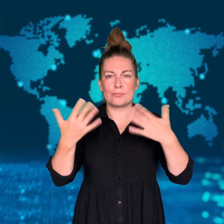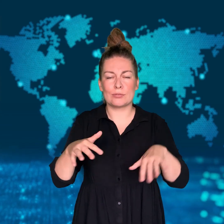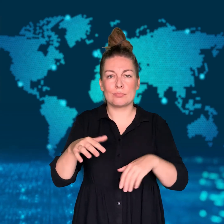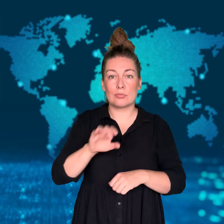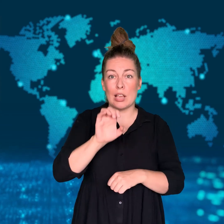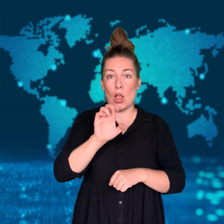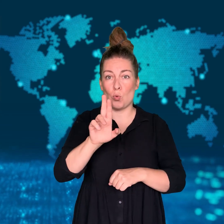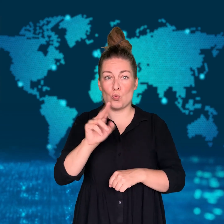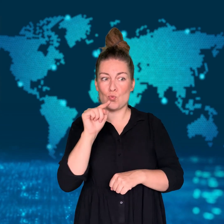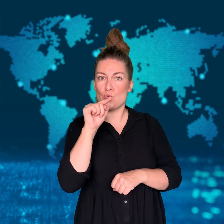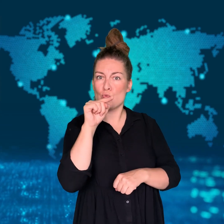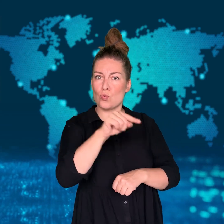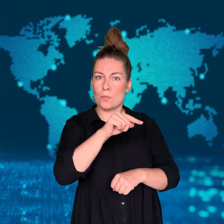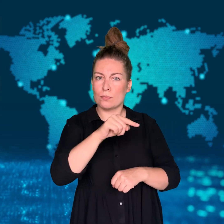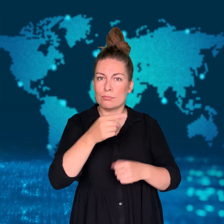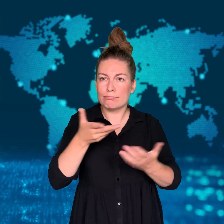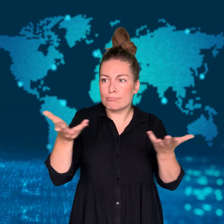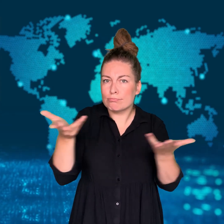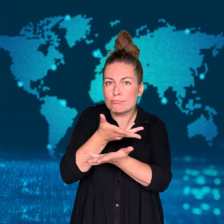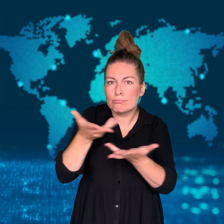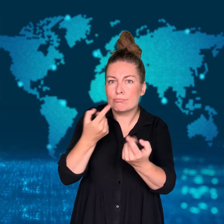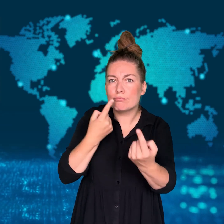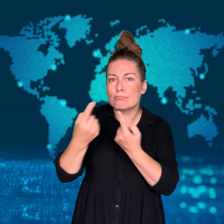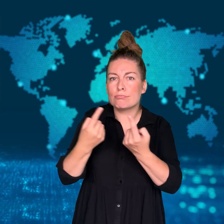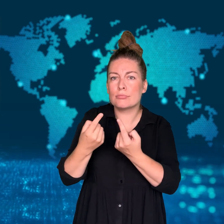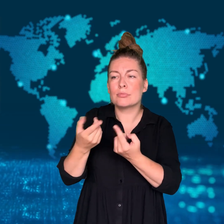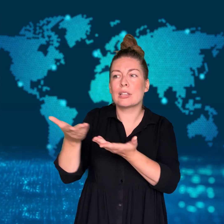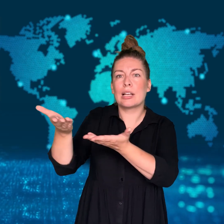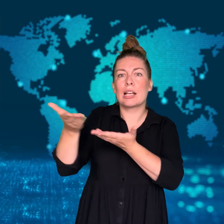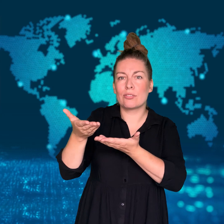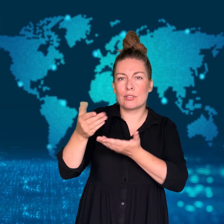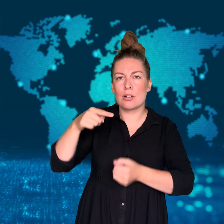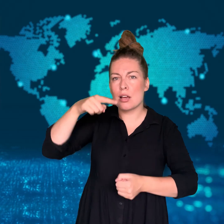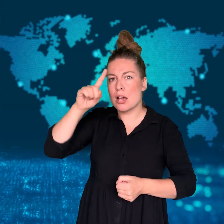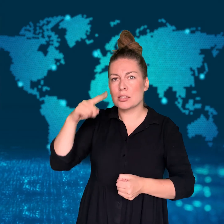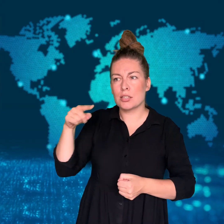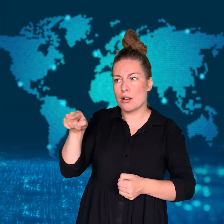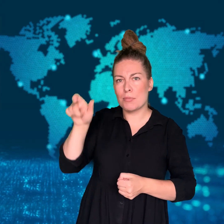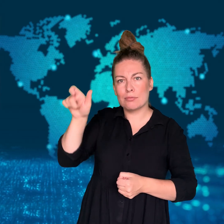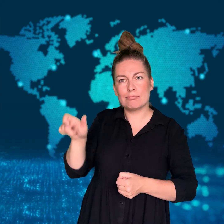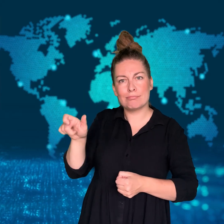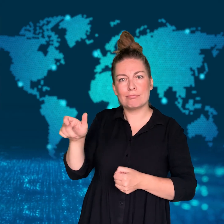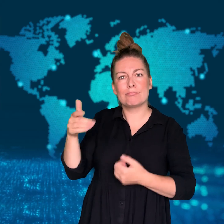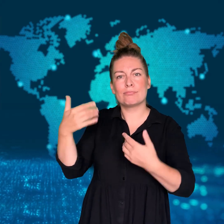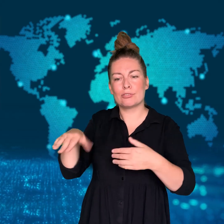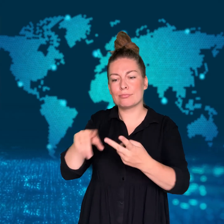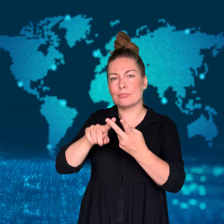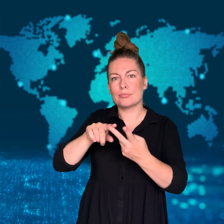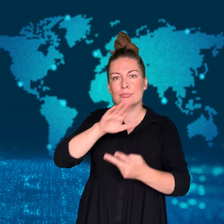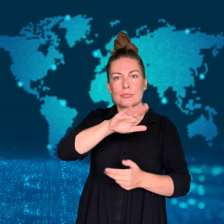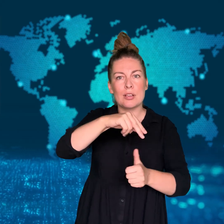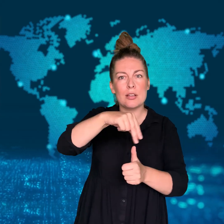Those talks will occur in Brussels.